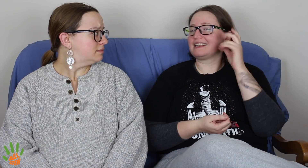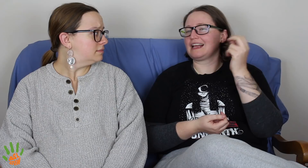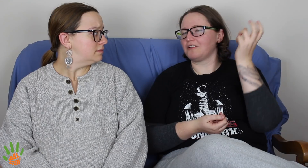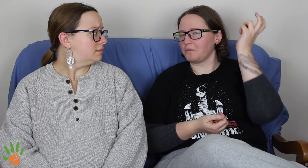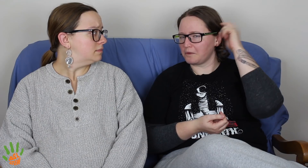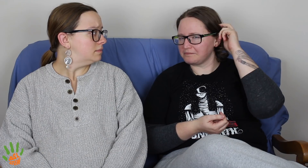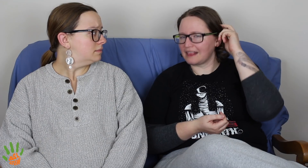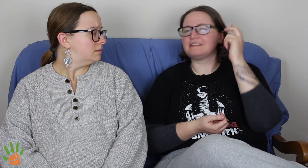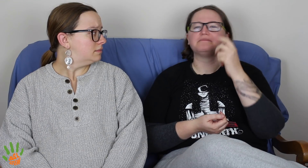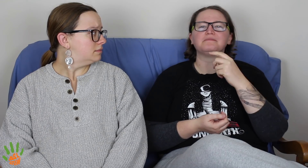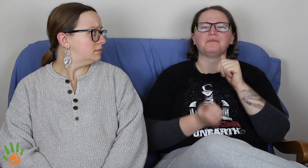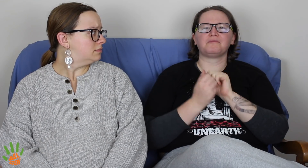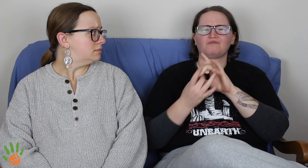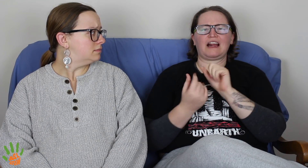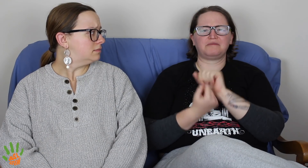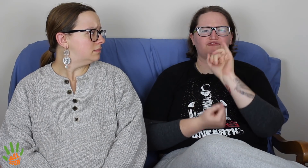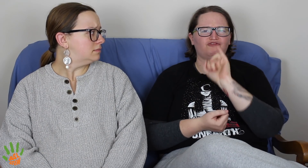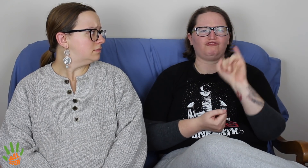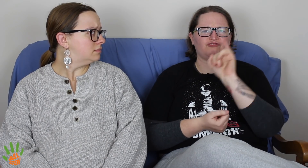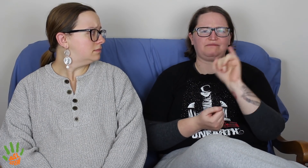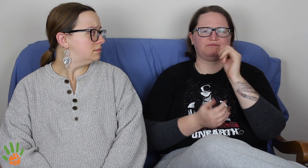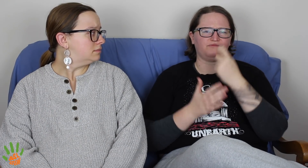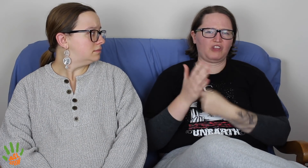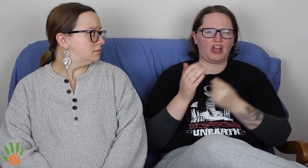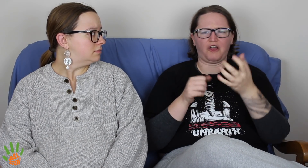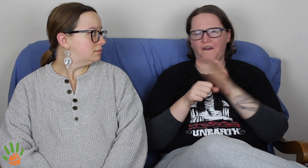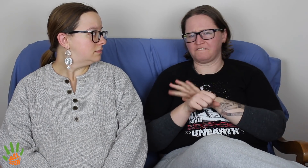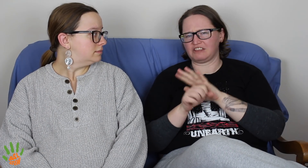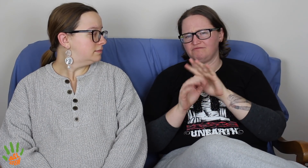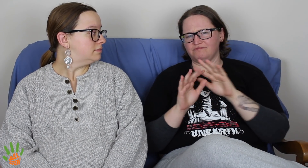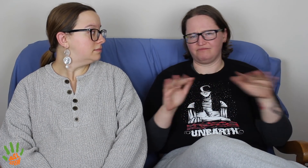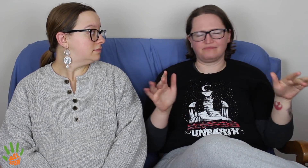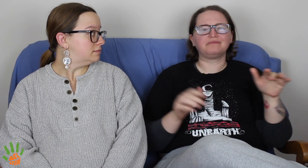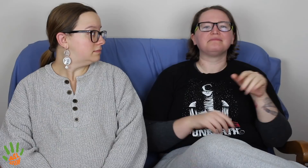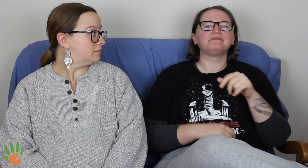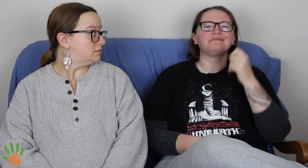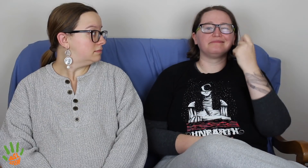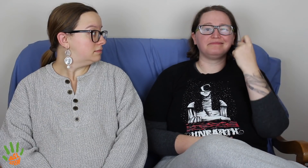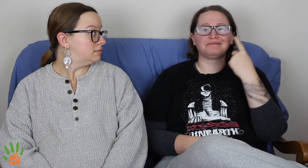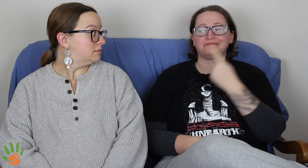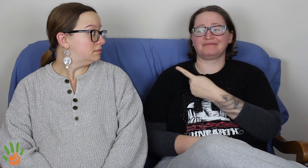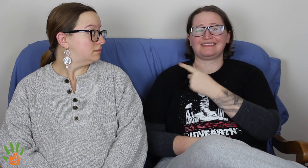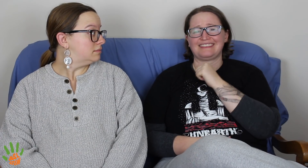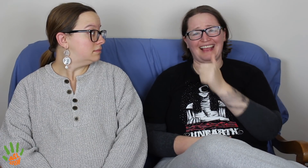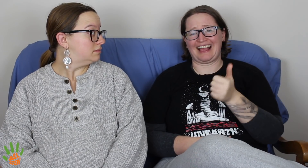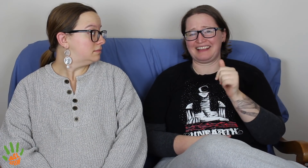hearing aids and cochlear implants related to insurance, cost, coverage, and whatnot.